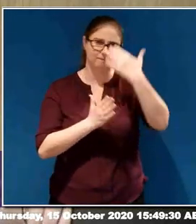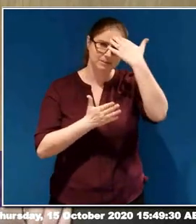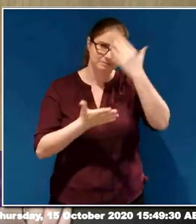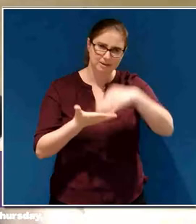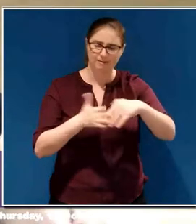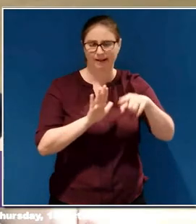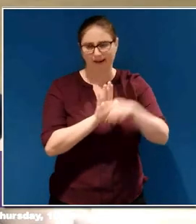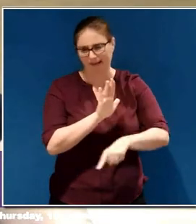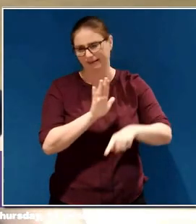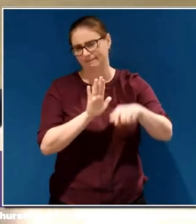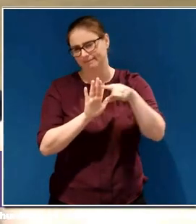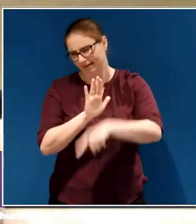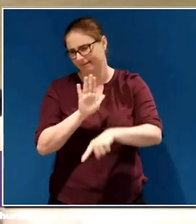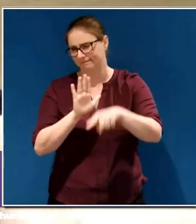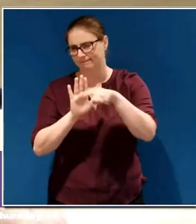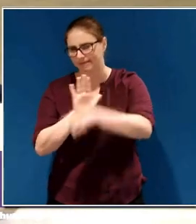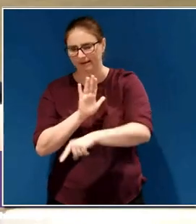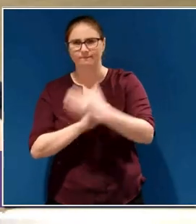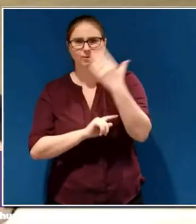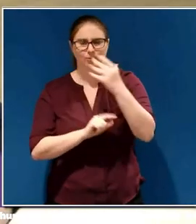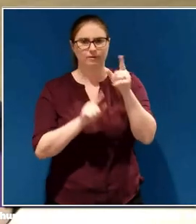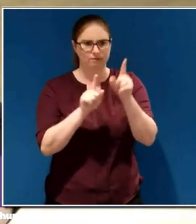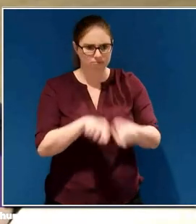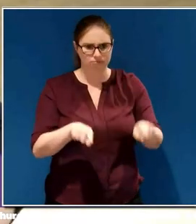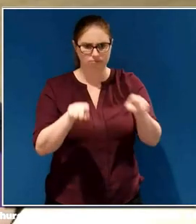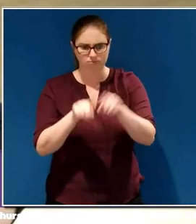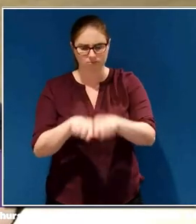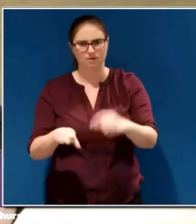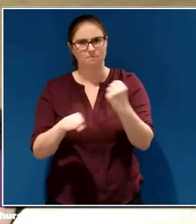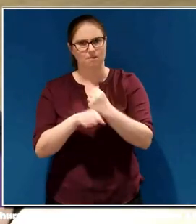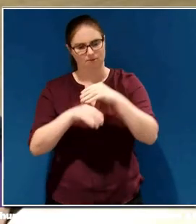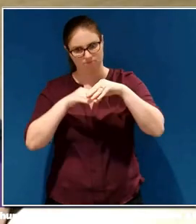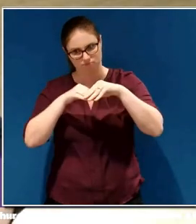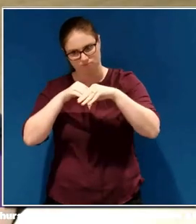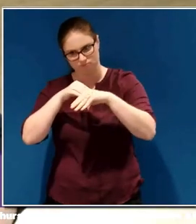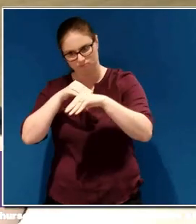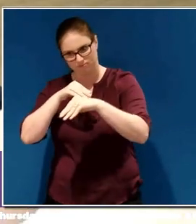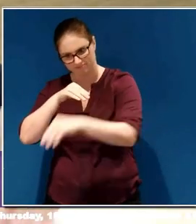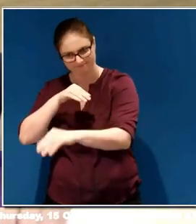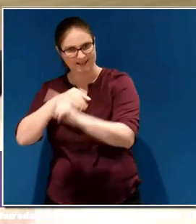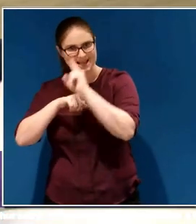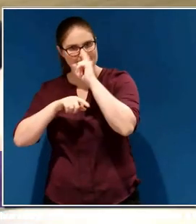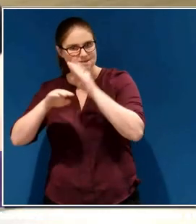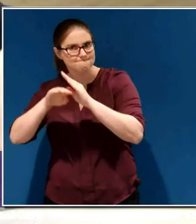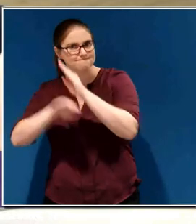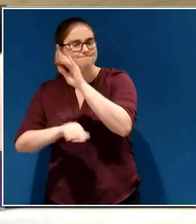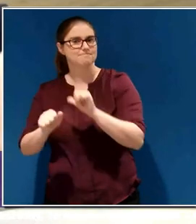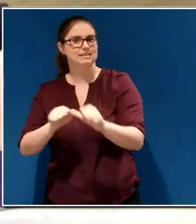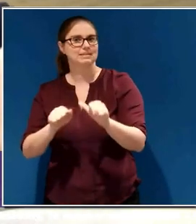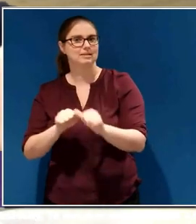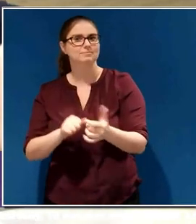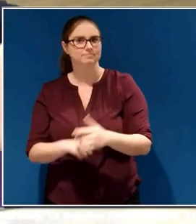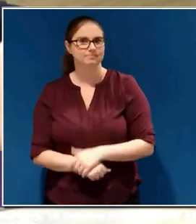I want to turn, please, to the question of data.